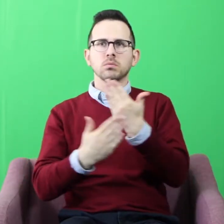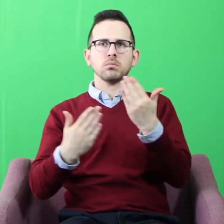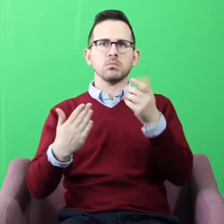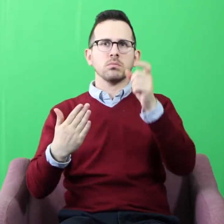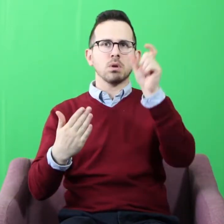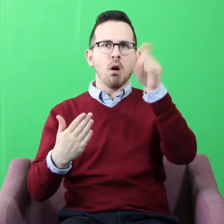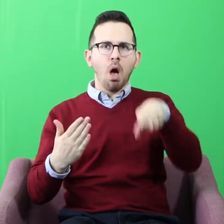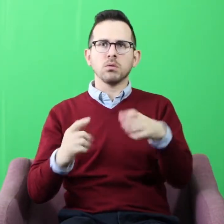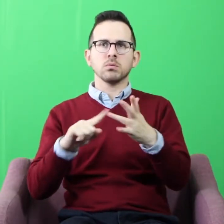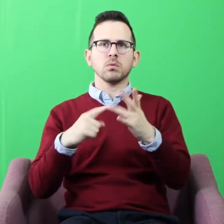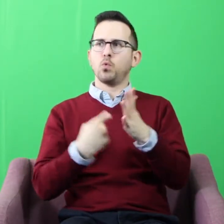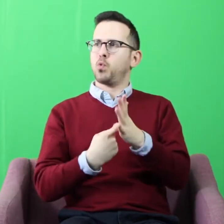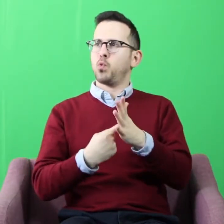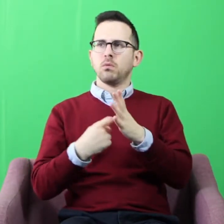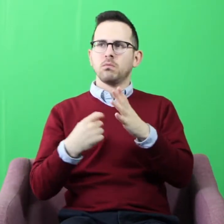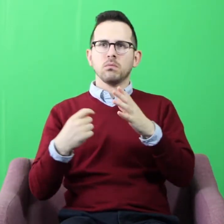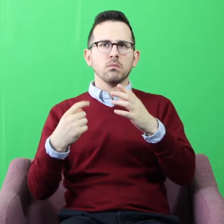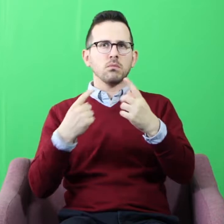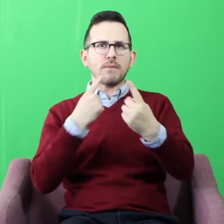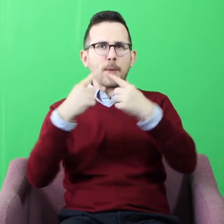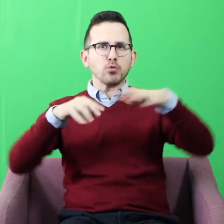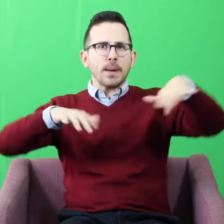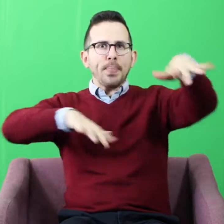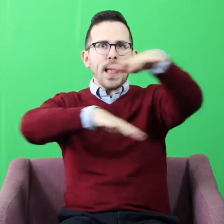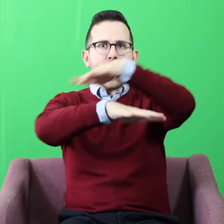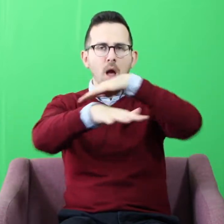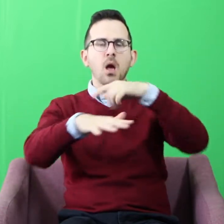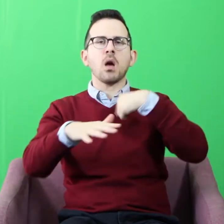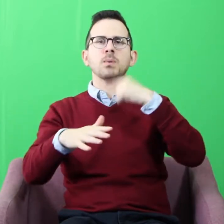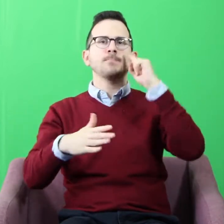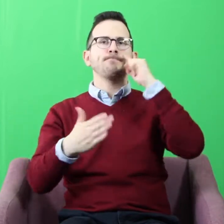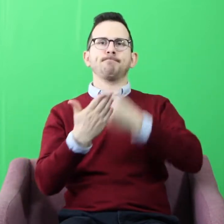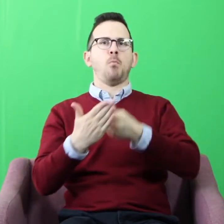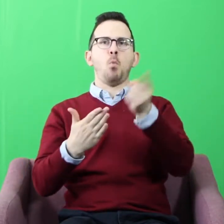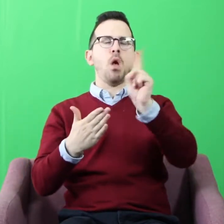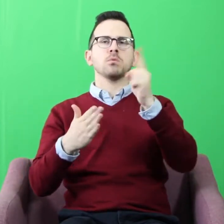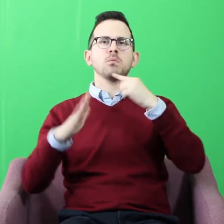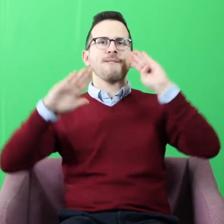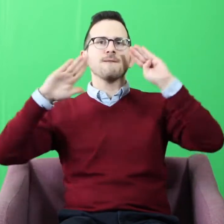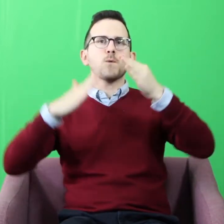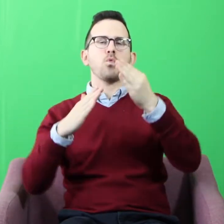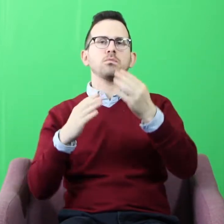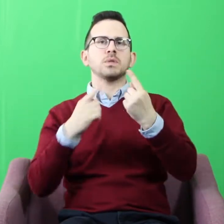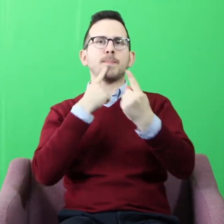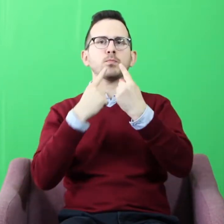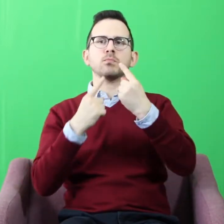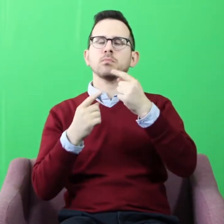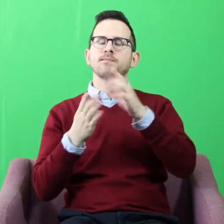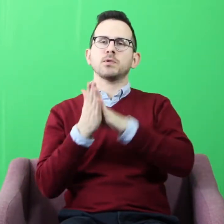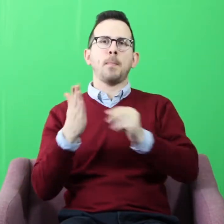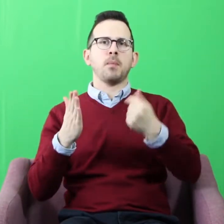or a new Deaf client or I find out new information that’s out there. For me I try to focus my attention on specific information.